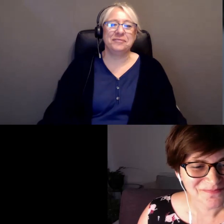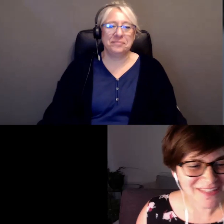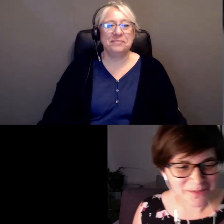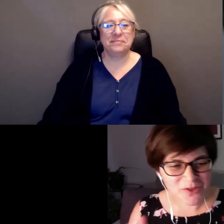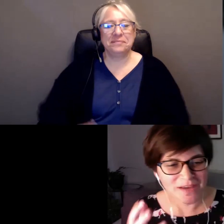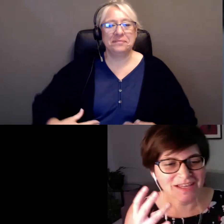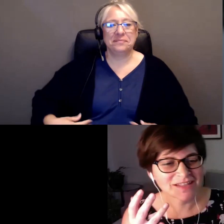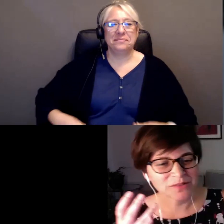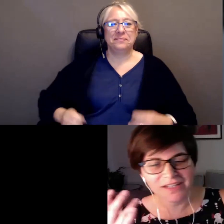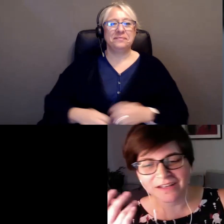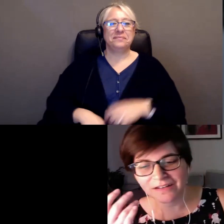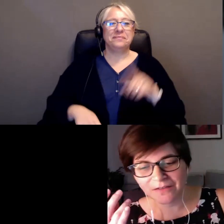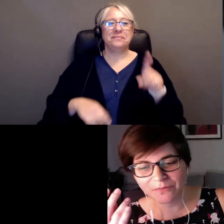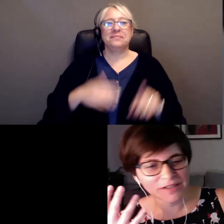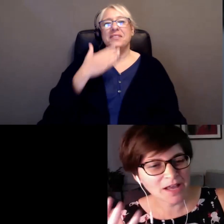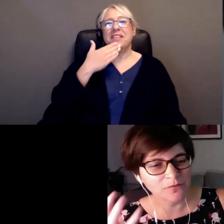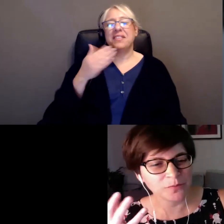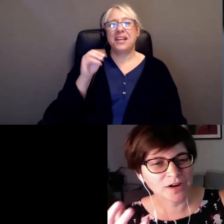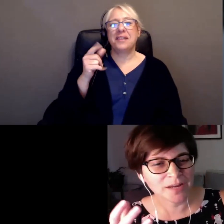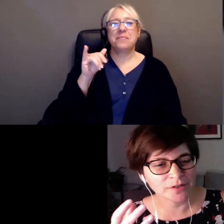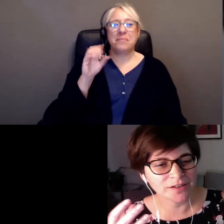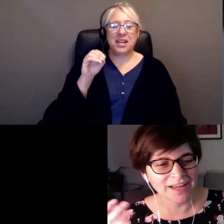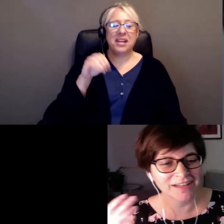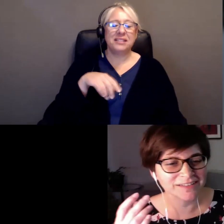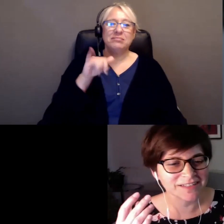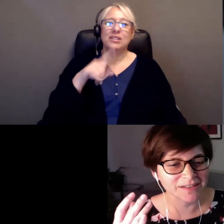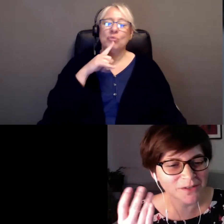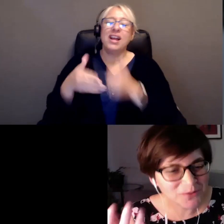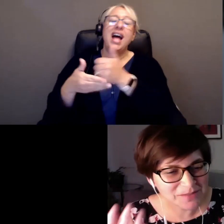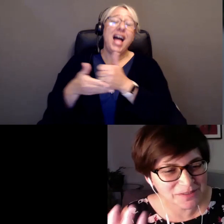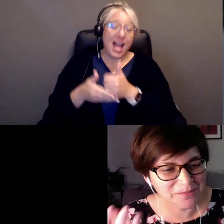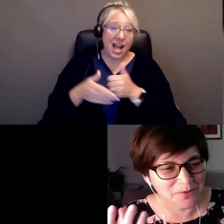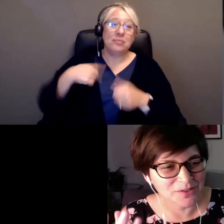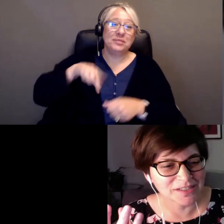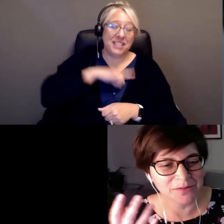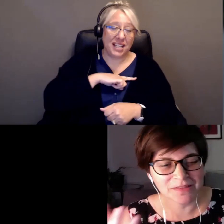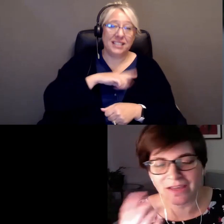Thanks so much, Maggie. That's really, a really helpful primer and so deeply important when we